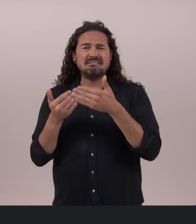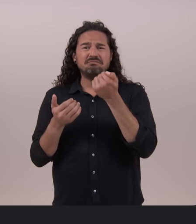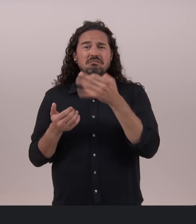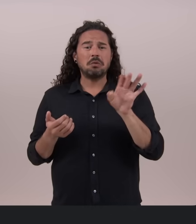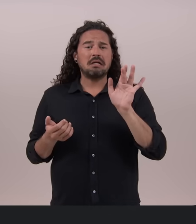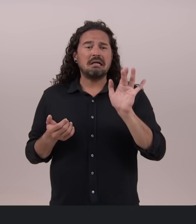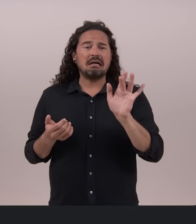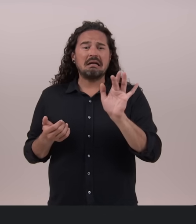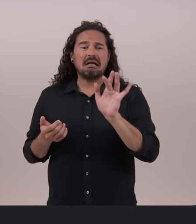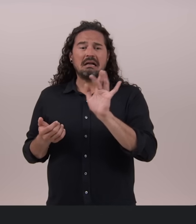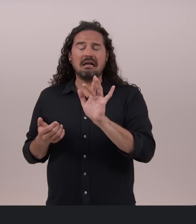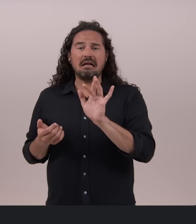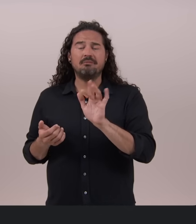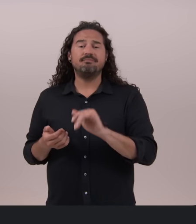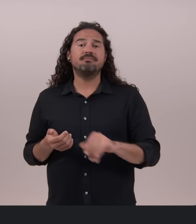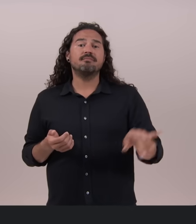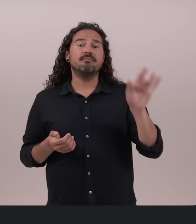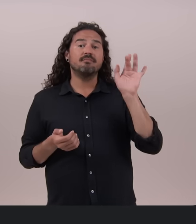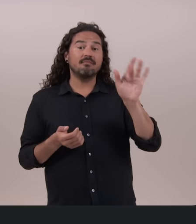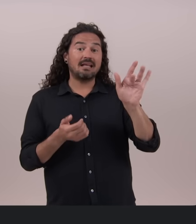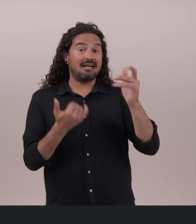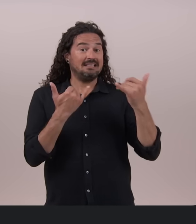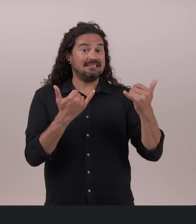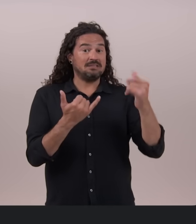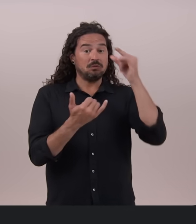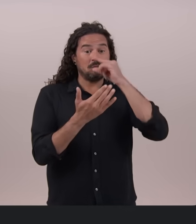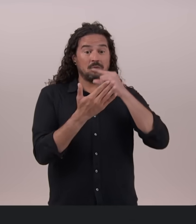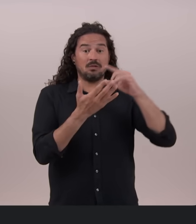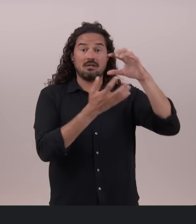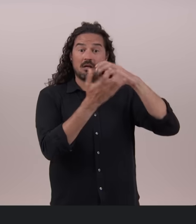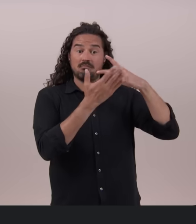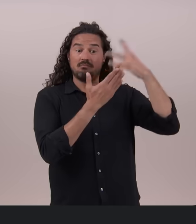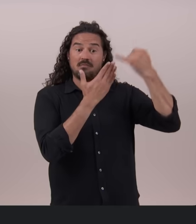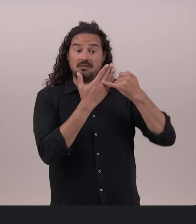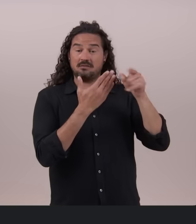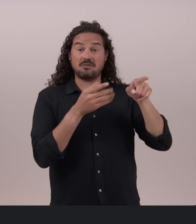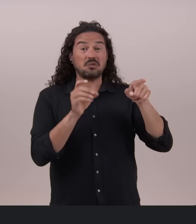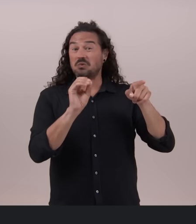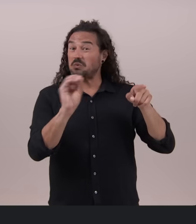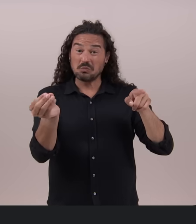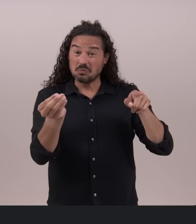You can either pick an existing Google Cloud project, or if you don't have one, AI Studio